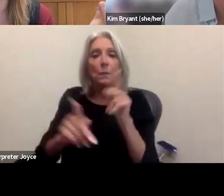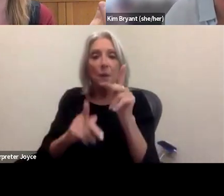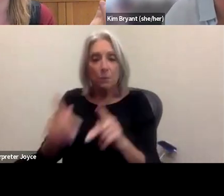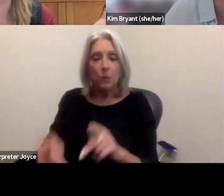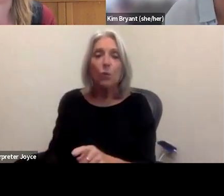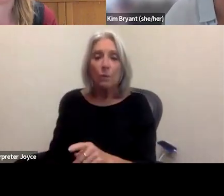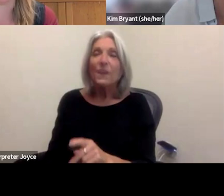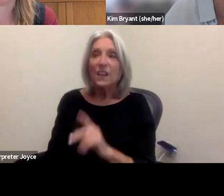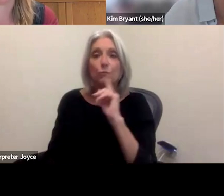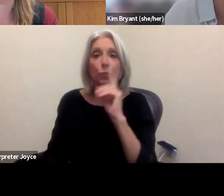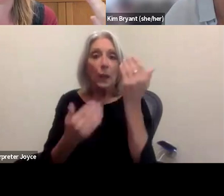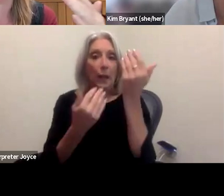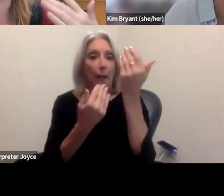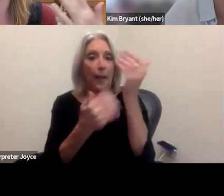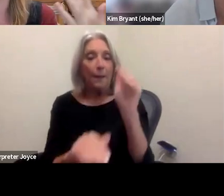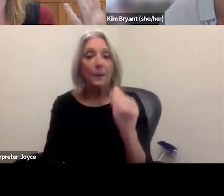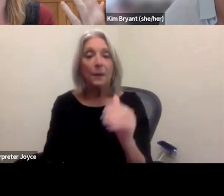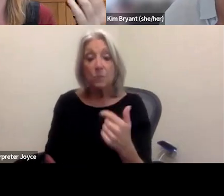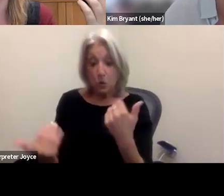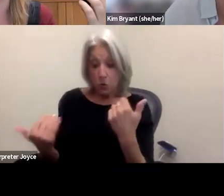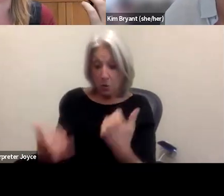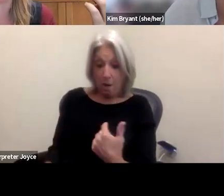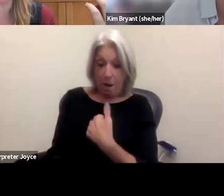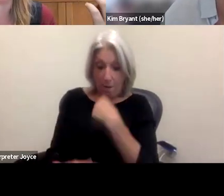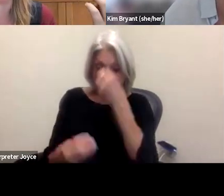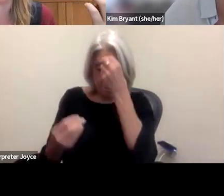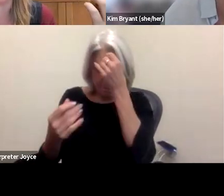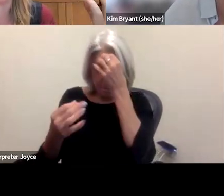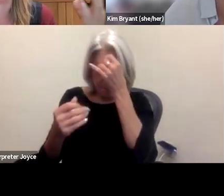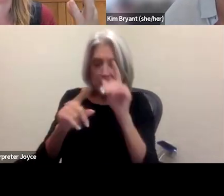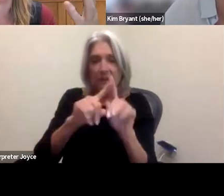So I've been thinking about a lot of different ways,